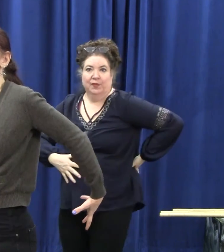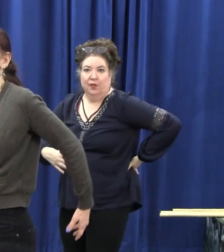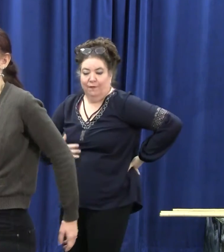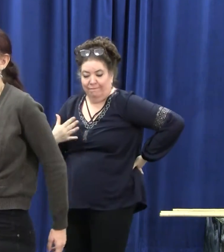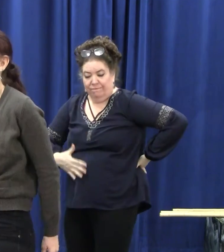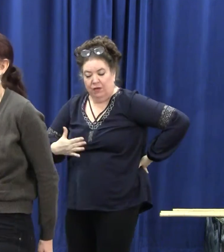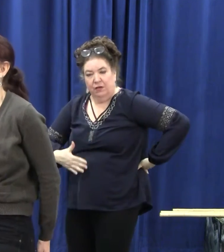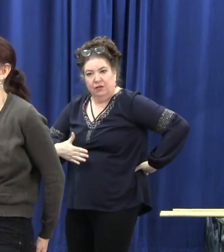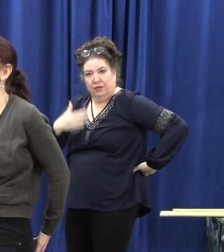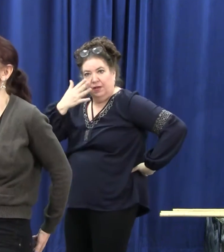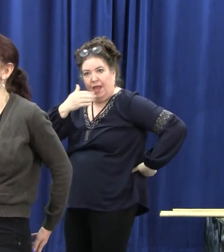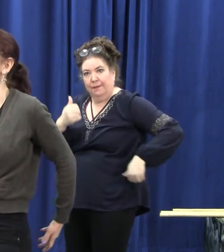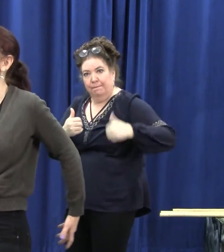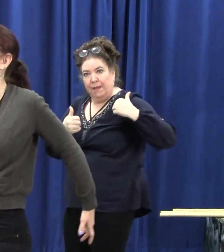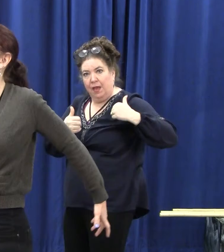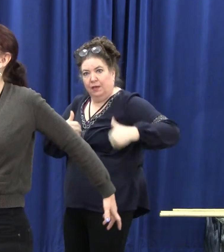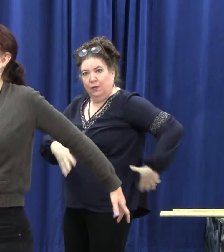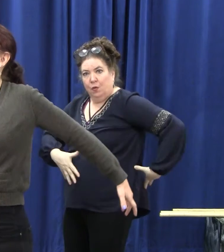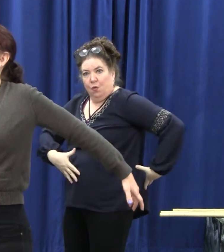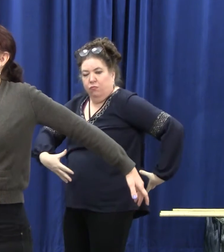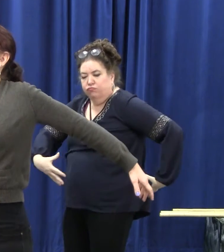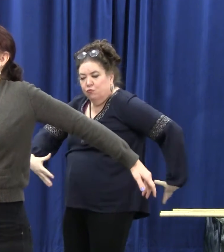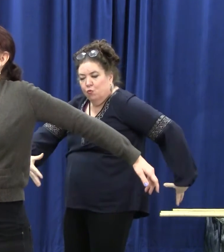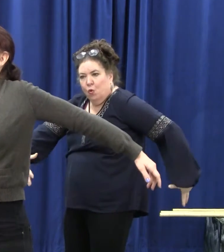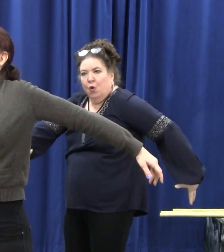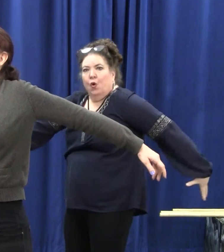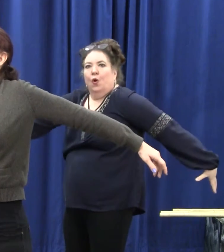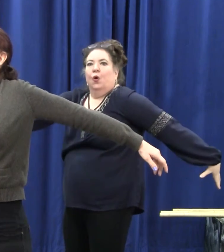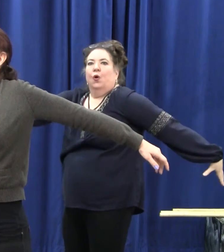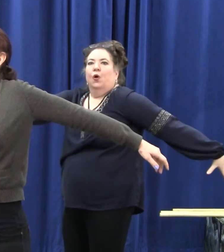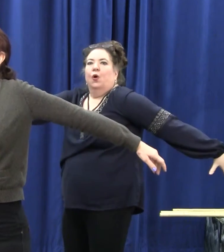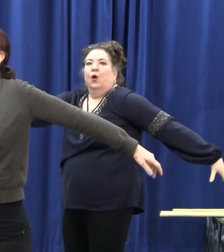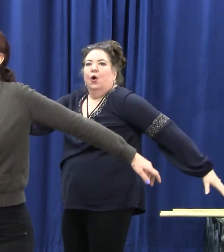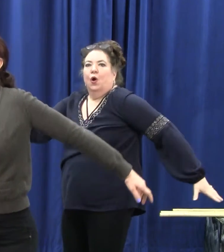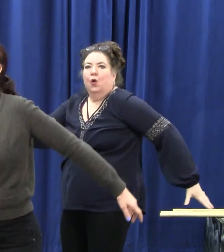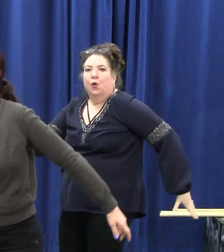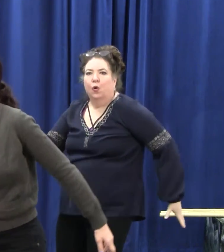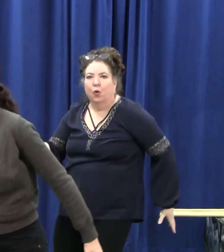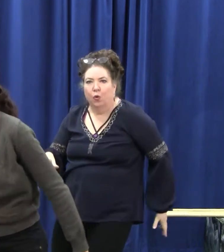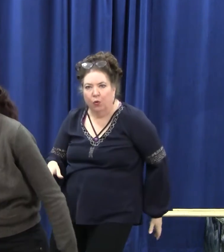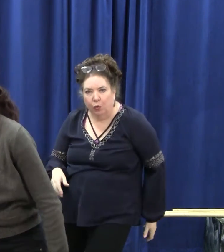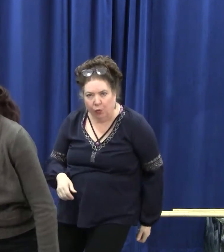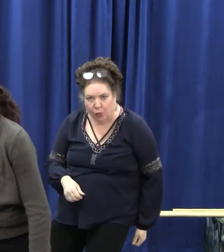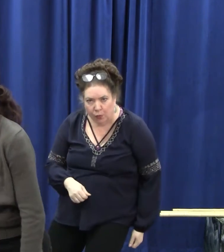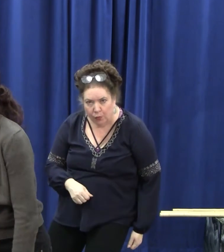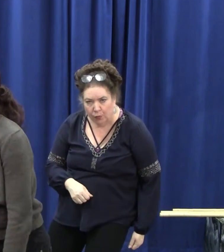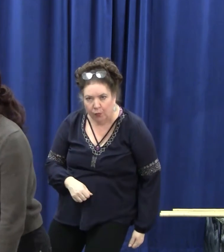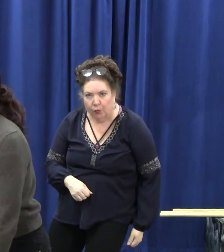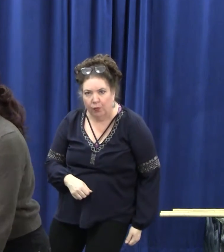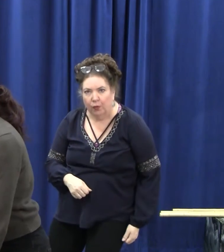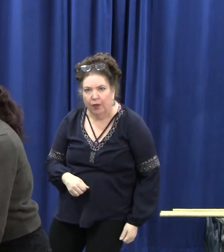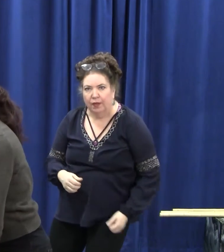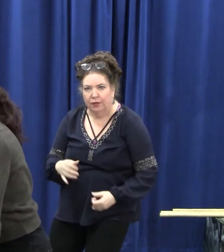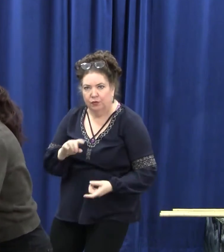and the back of your body. Breathe in and breathe out and switch your arms. Breathe